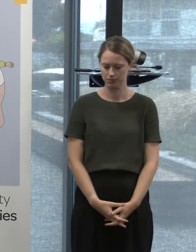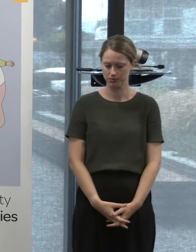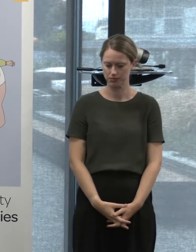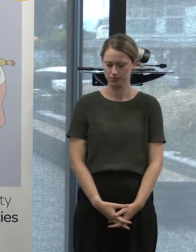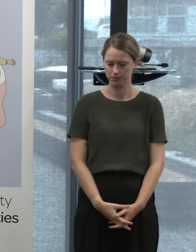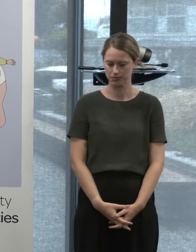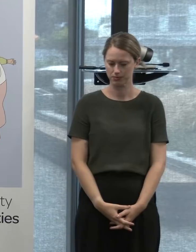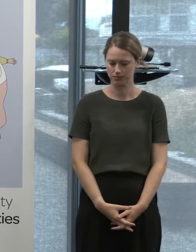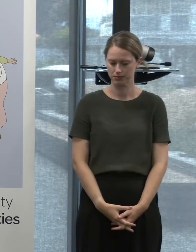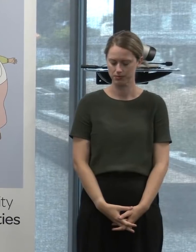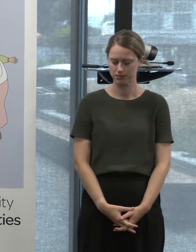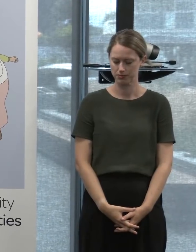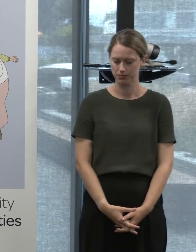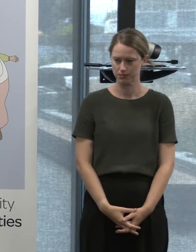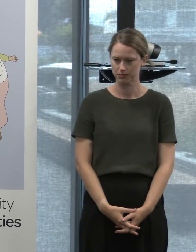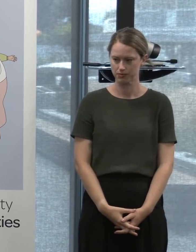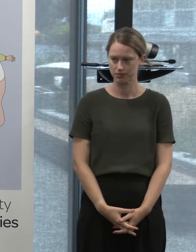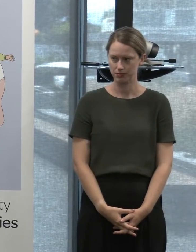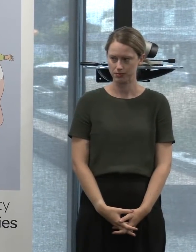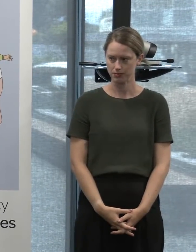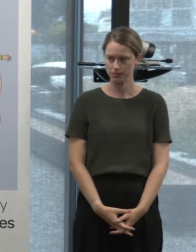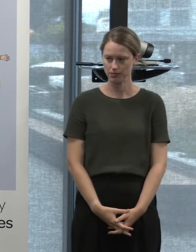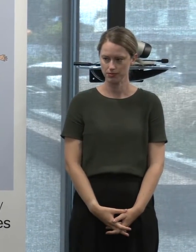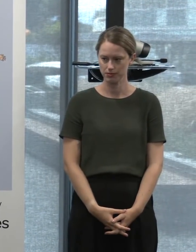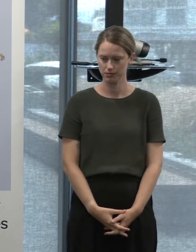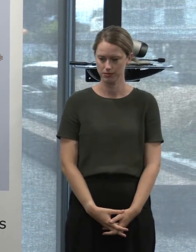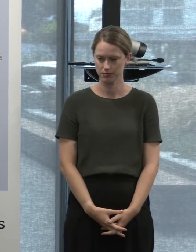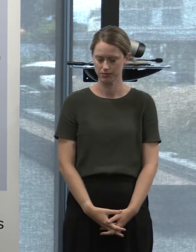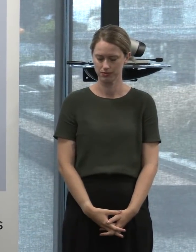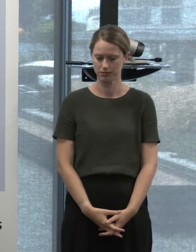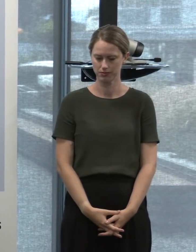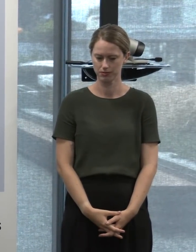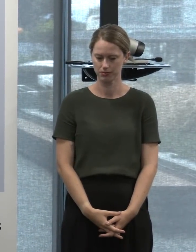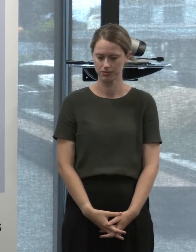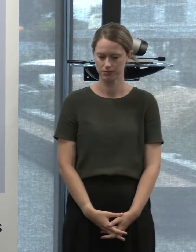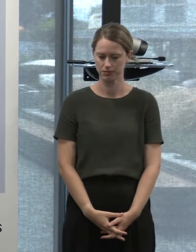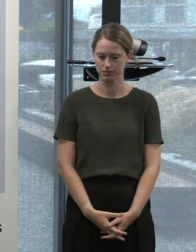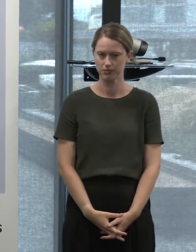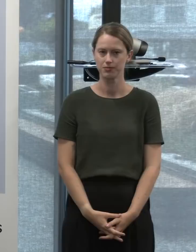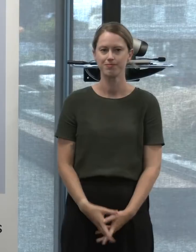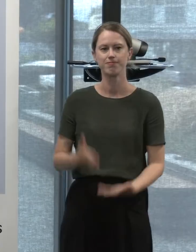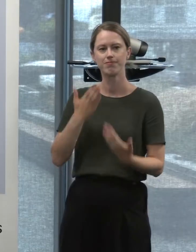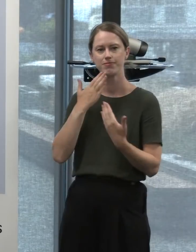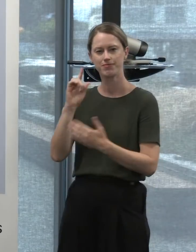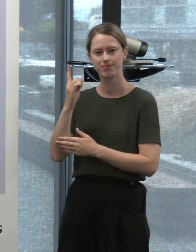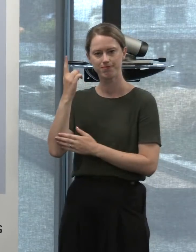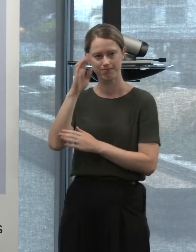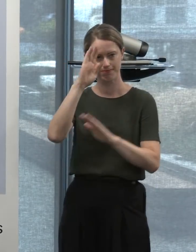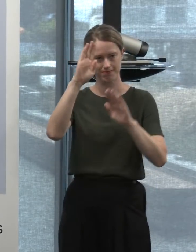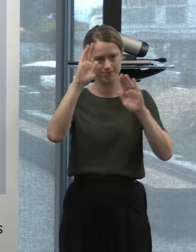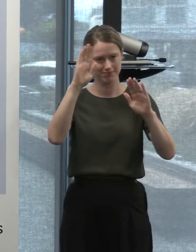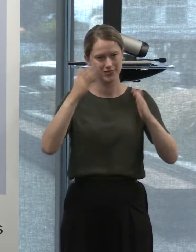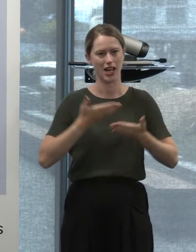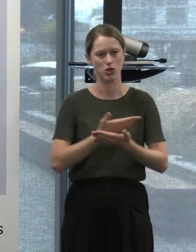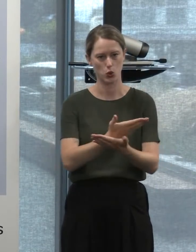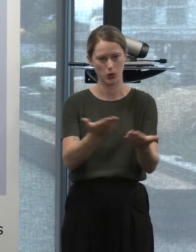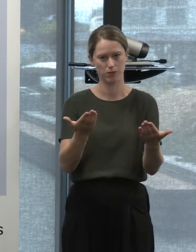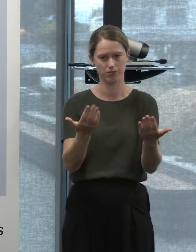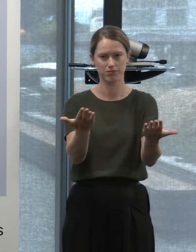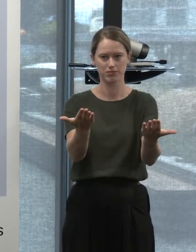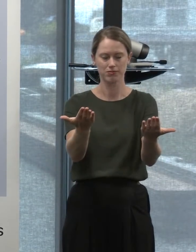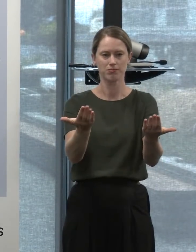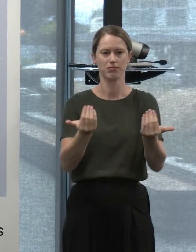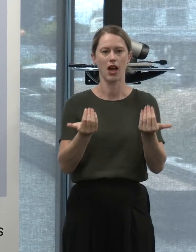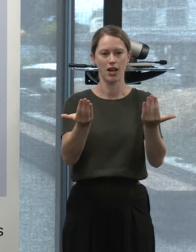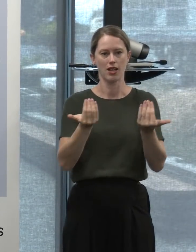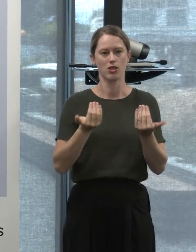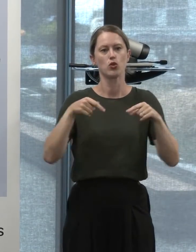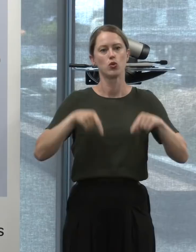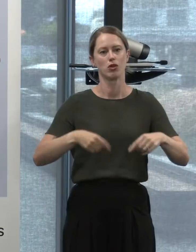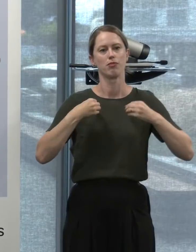take questions.